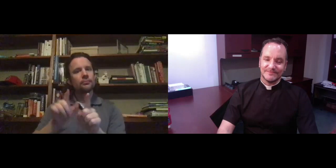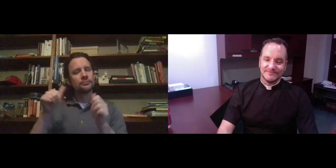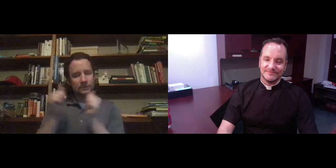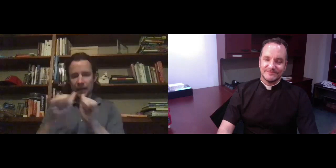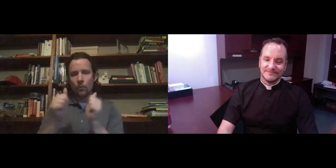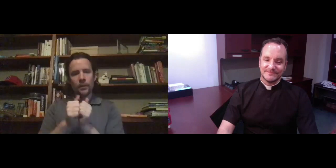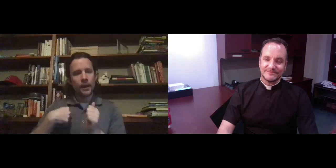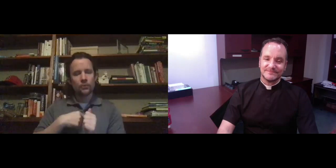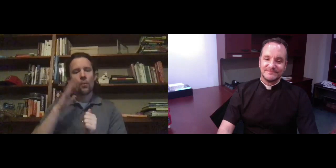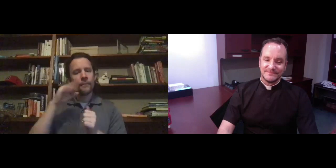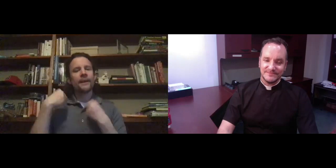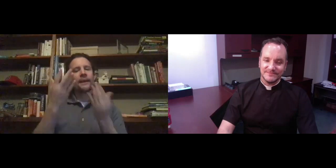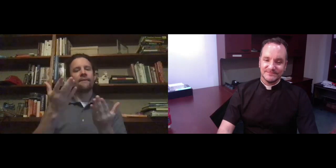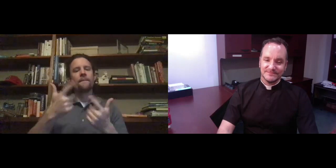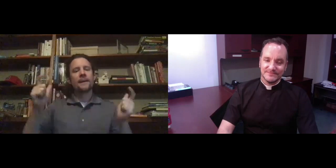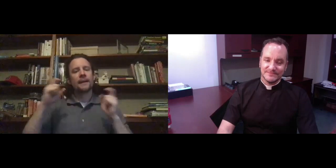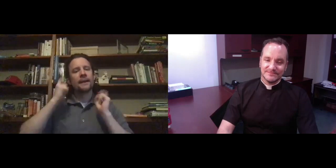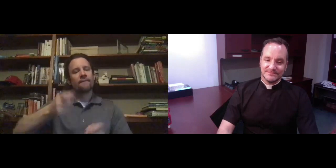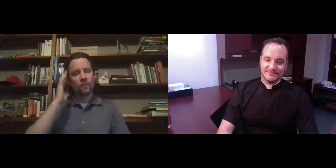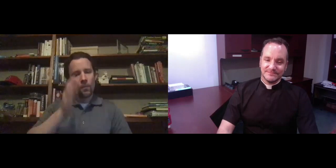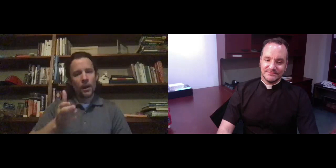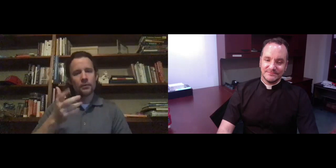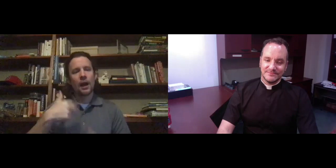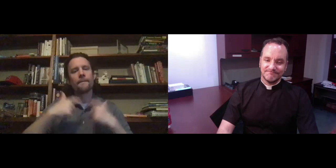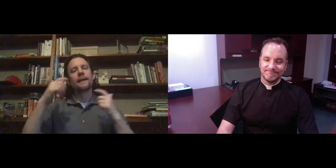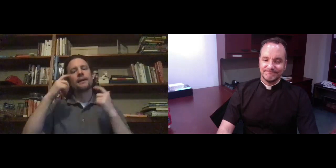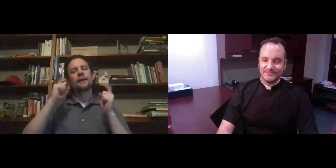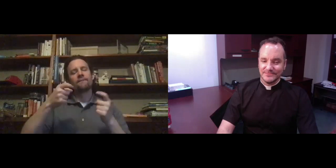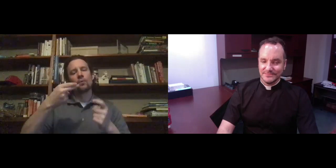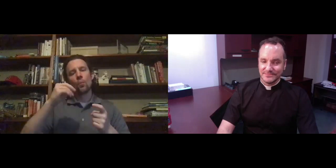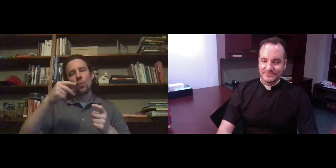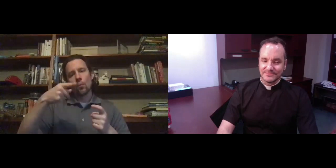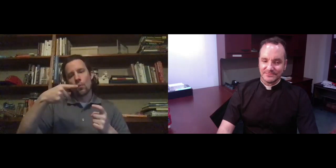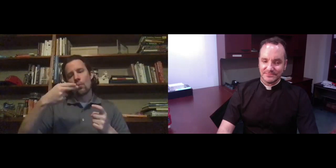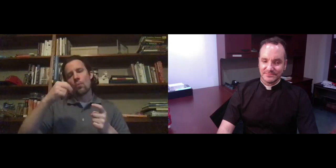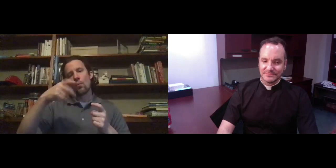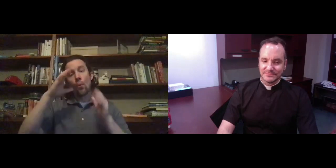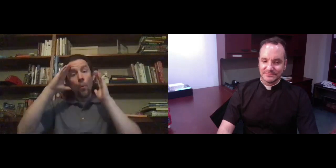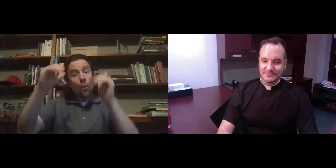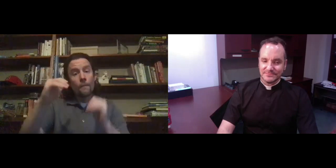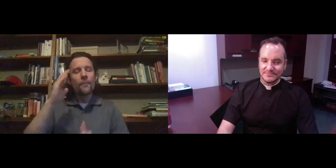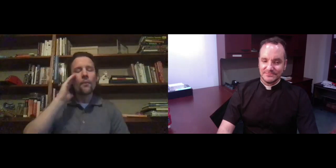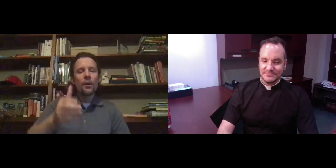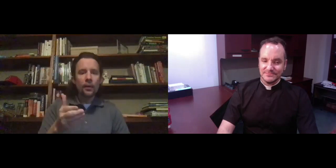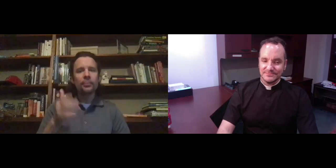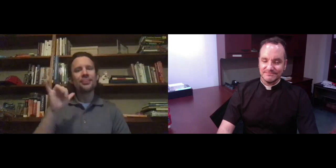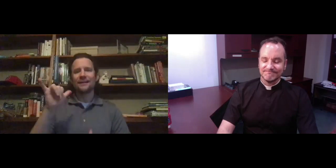I was able to continue to walk with Jesus every day, every step of the way. And he has given me life from it. JHe's given me